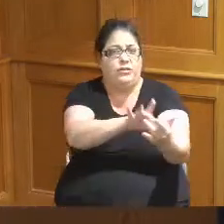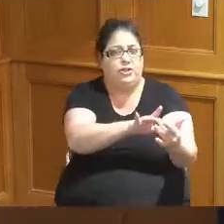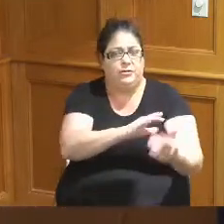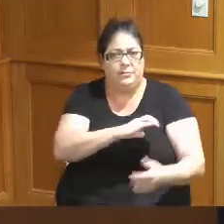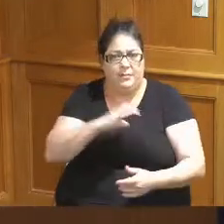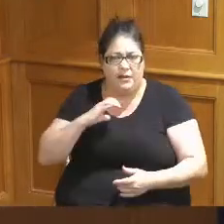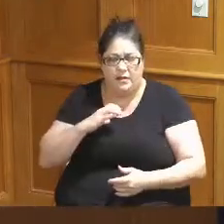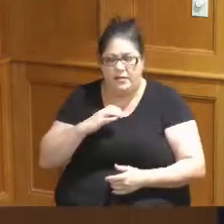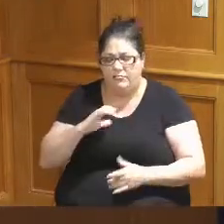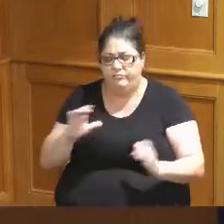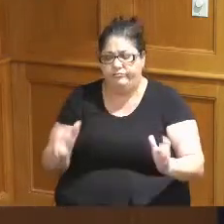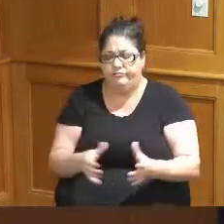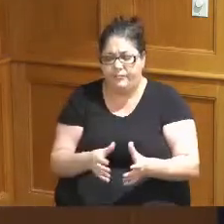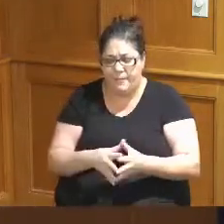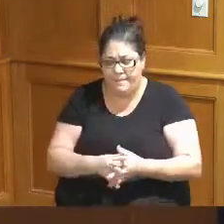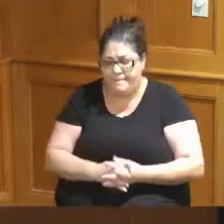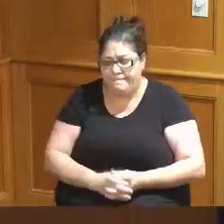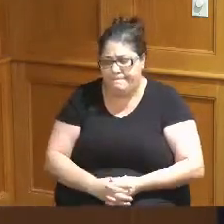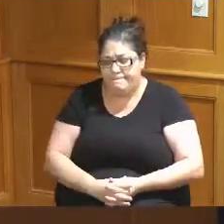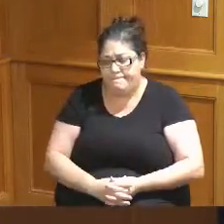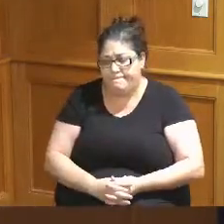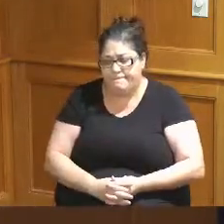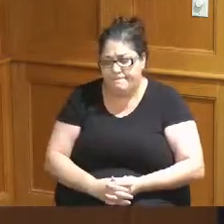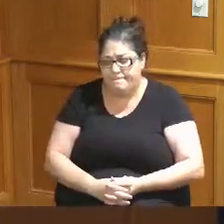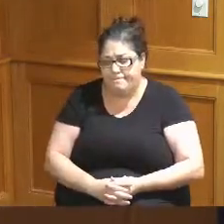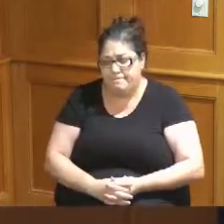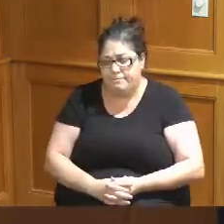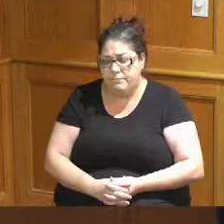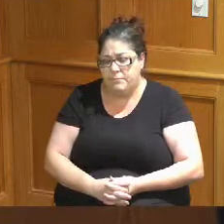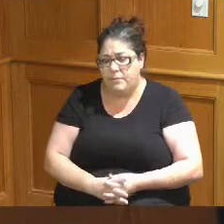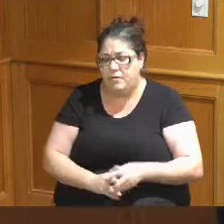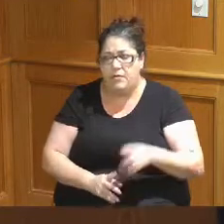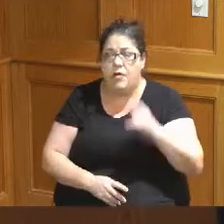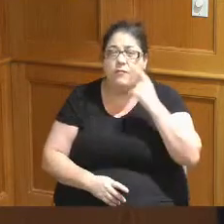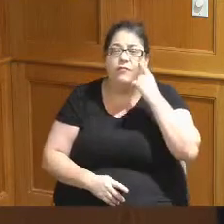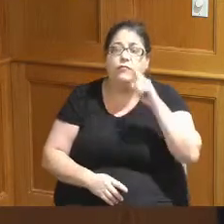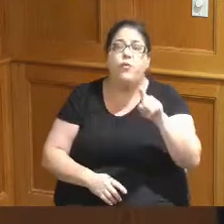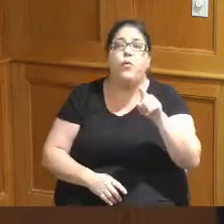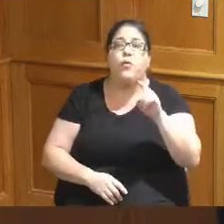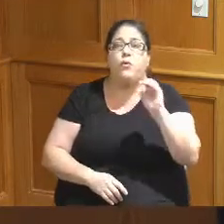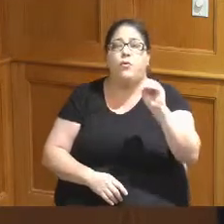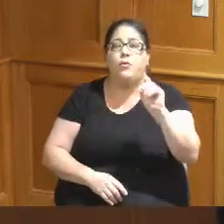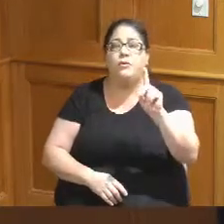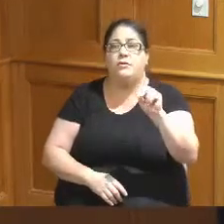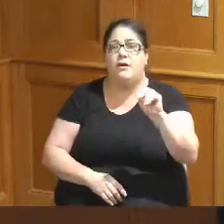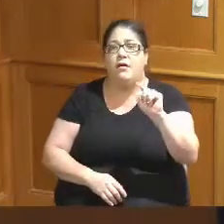that for ODOT for the bridge and uh